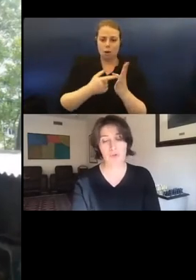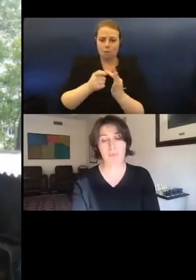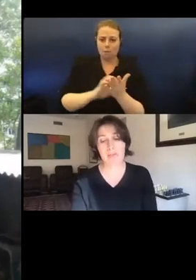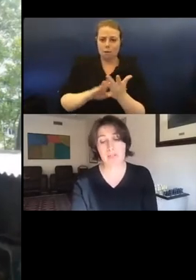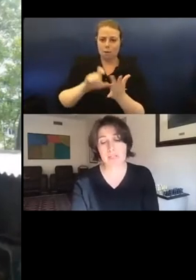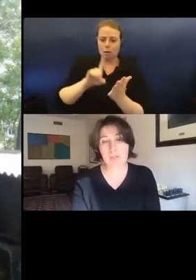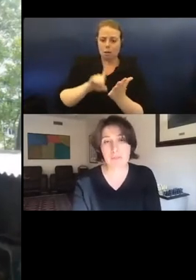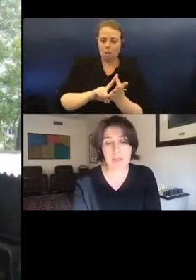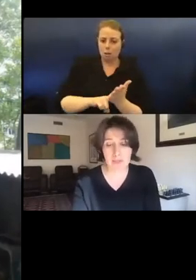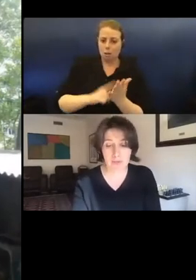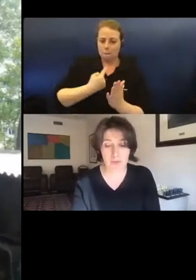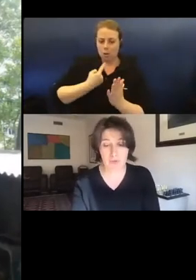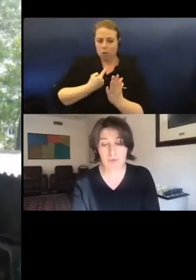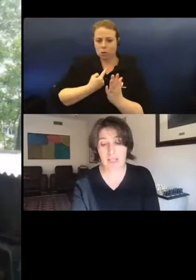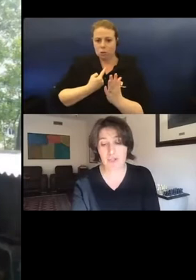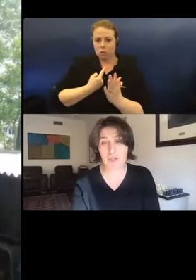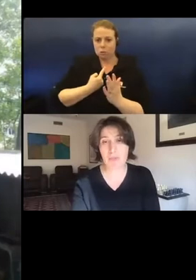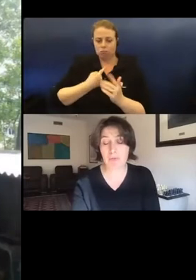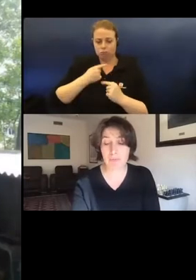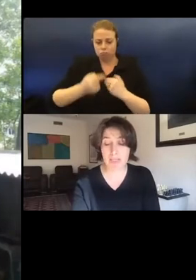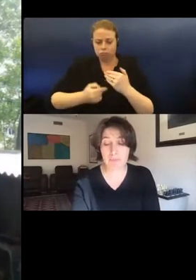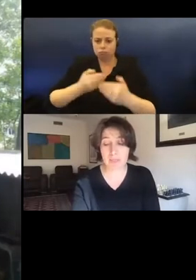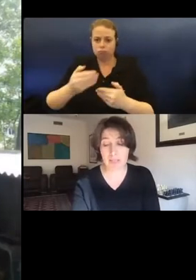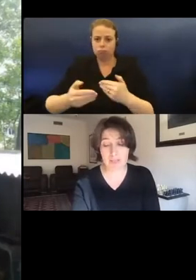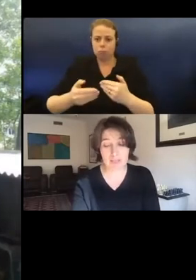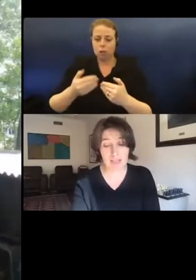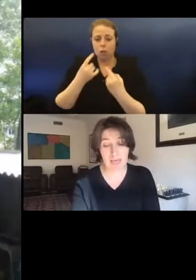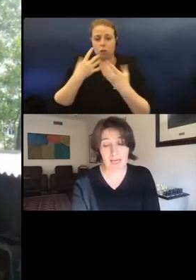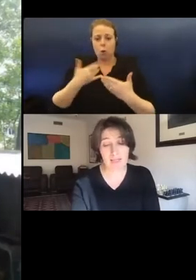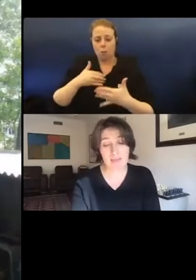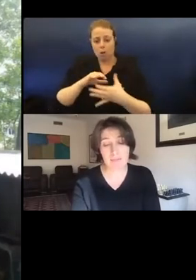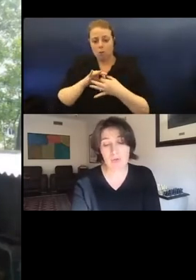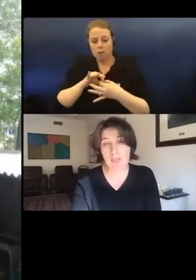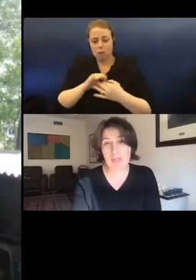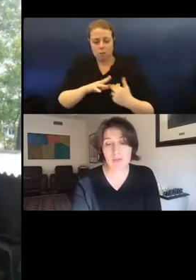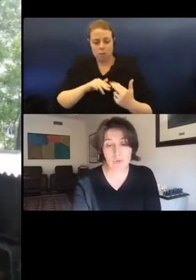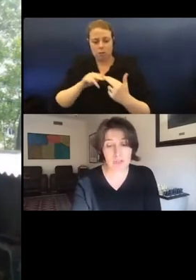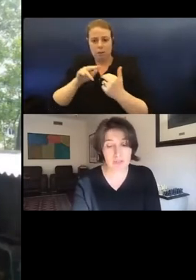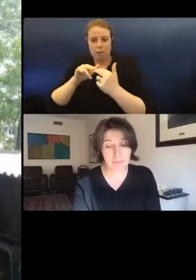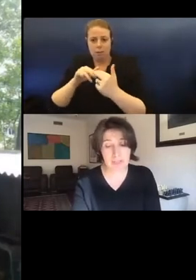career development due to the relationship between my experience and the semiotical lauded materials